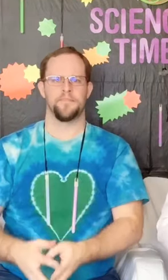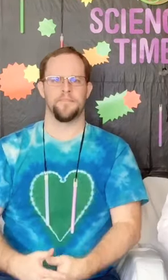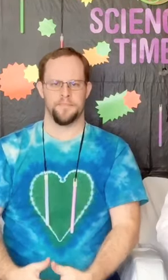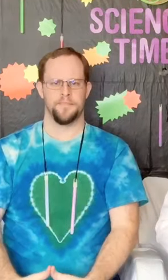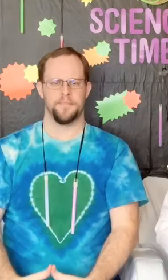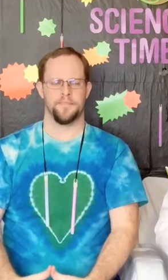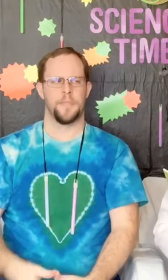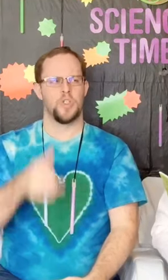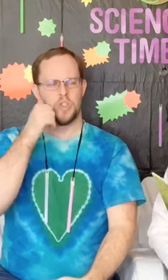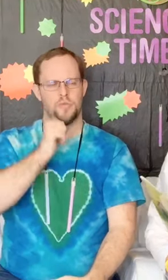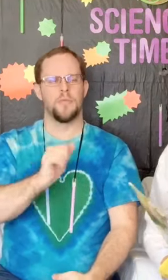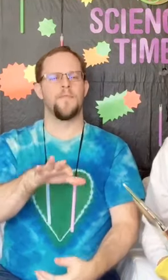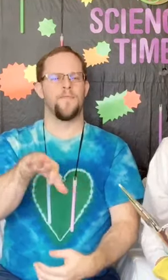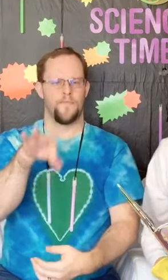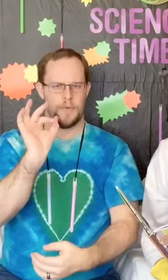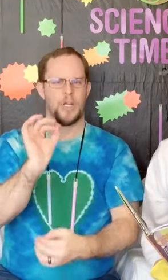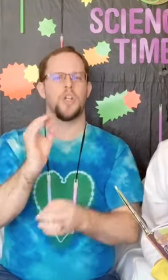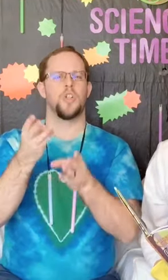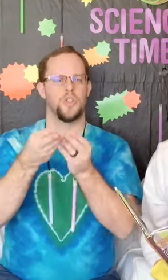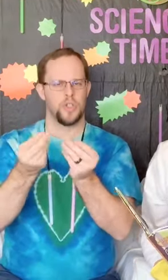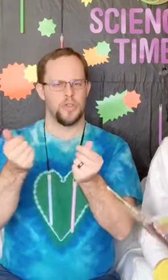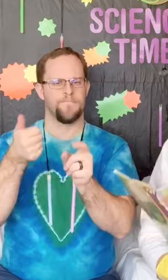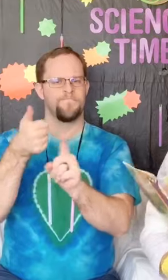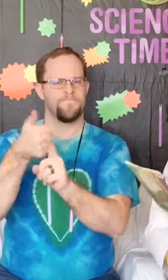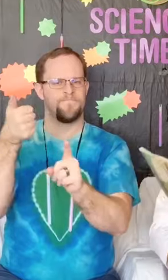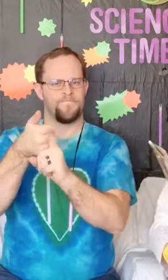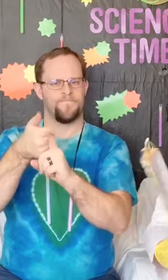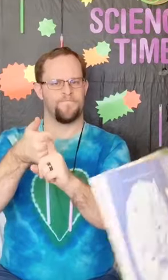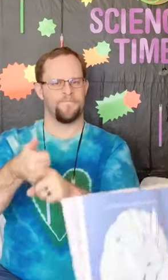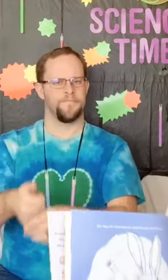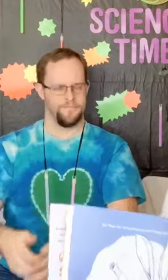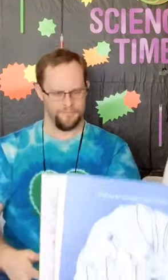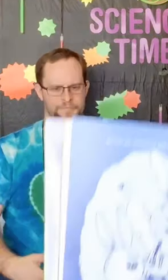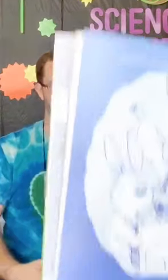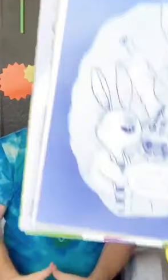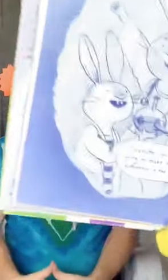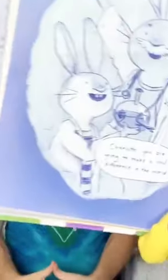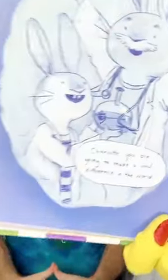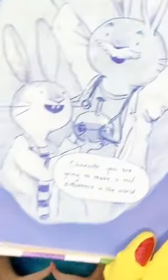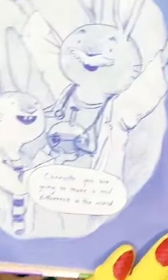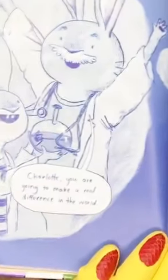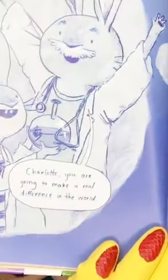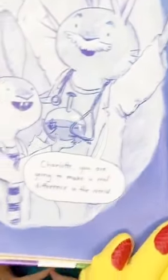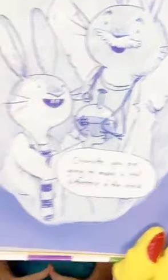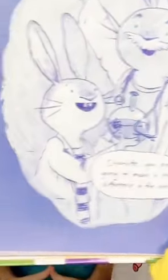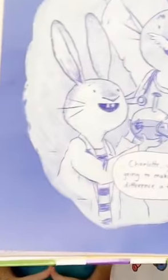She would find a cure for herself. So she remembered what her Grandpa